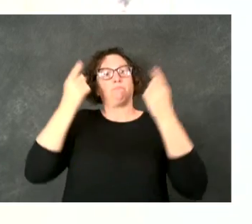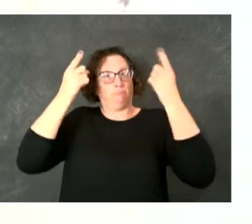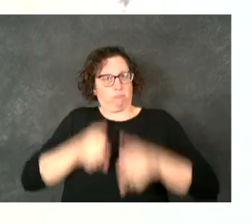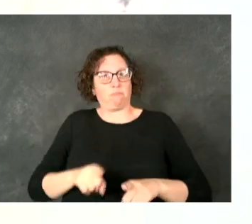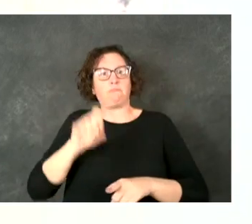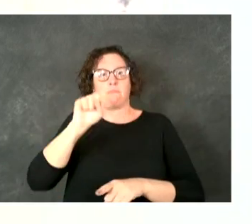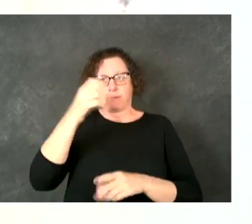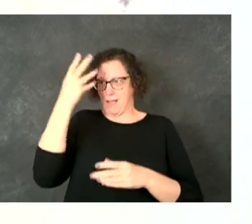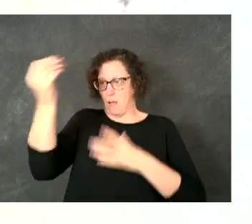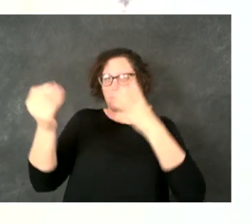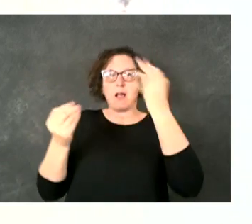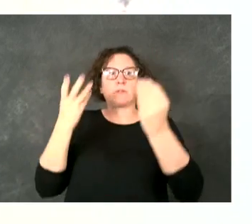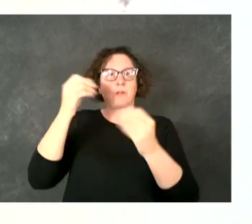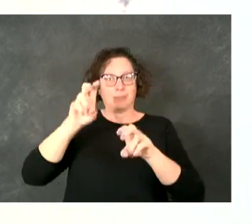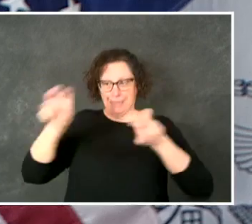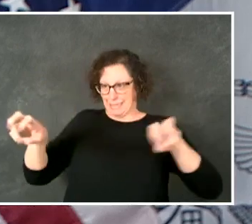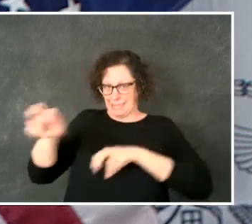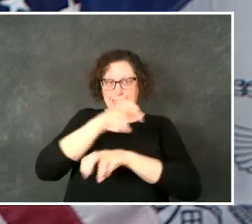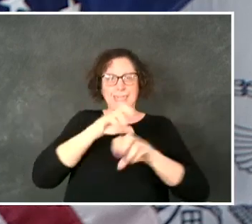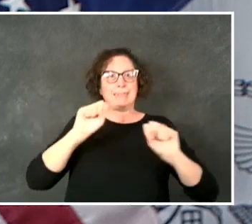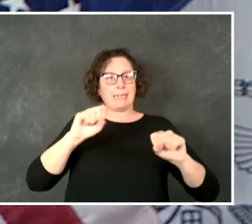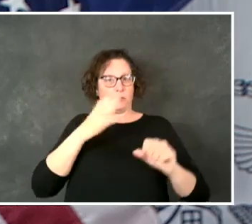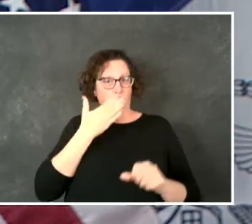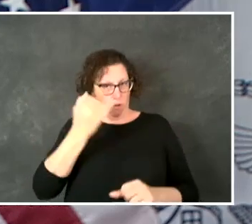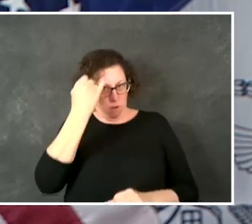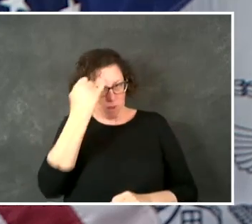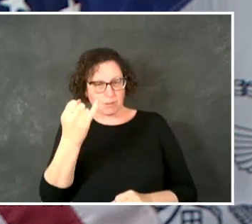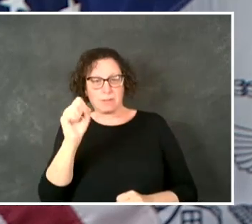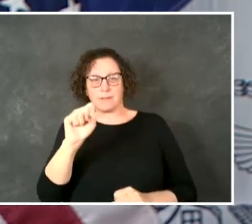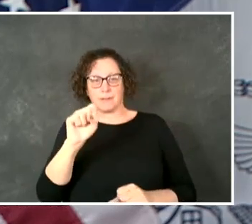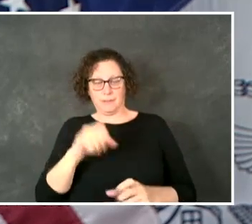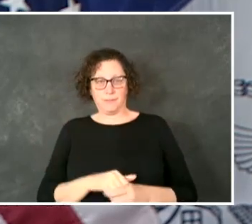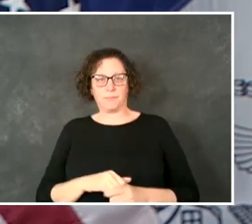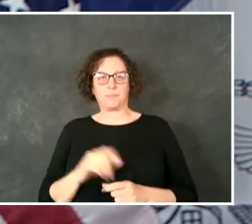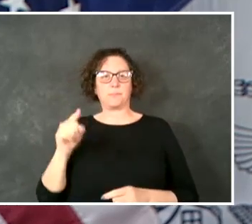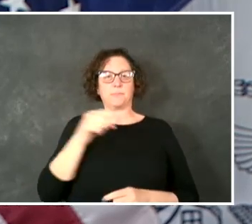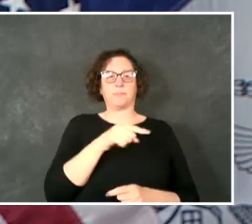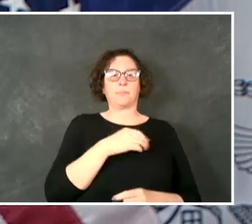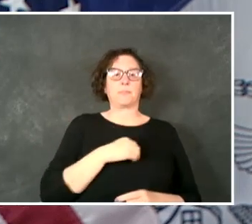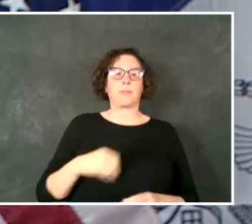MAXIMIZING OUR SEUOF OUTDOOR SPACE IS ONE OF THOSE ESSENTIAL OPTIONS,